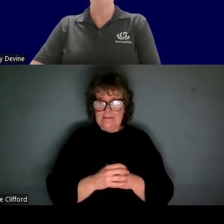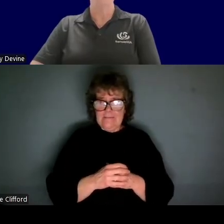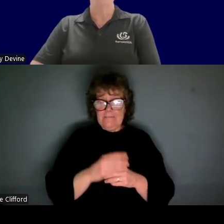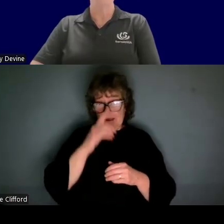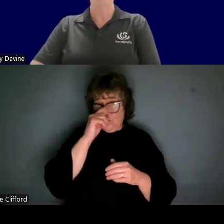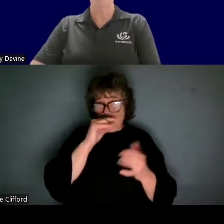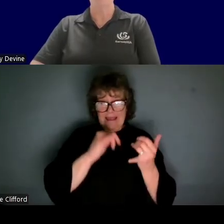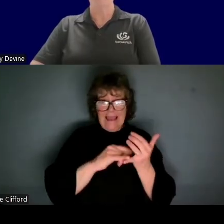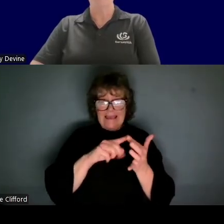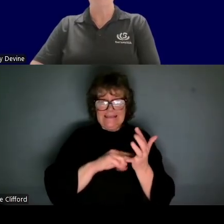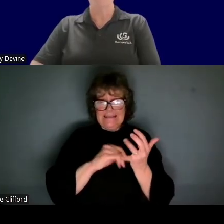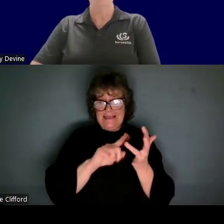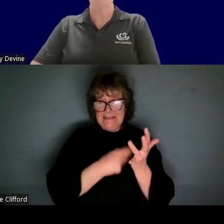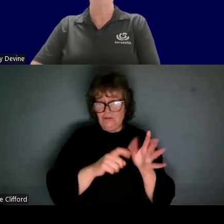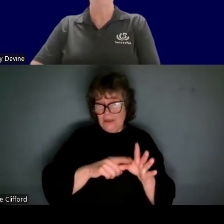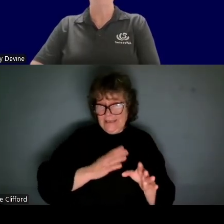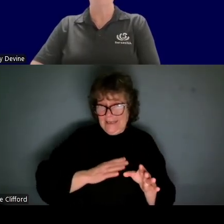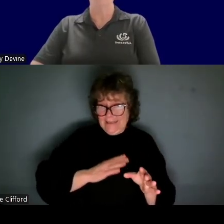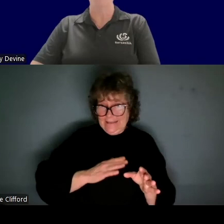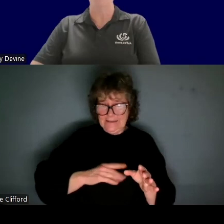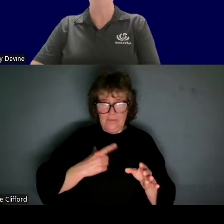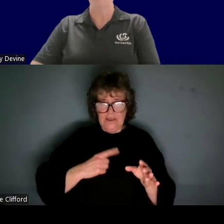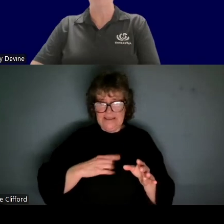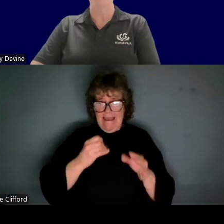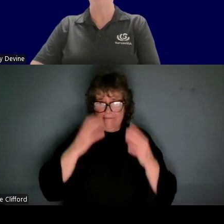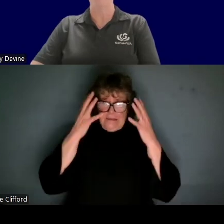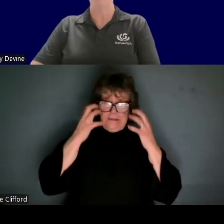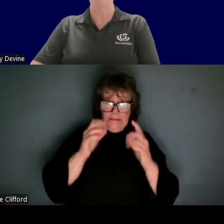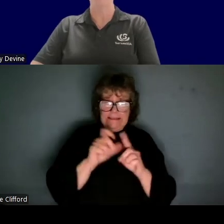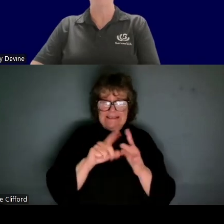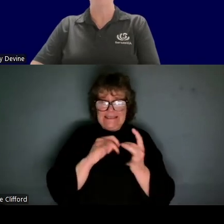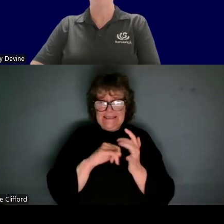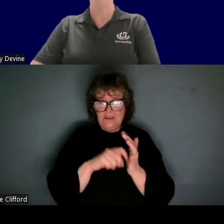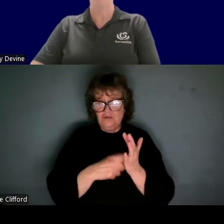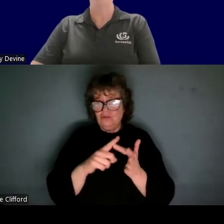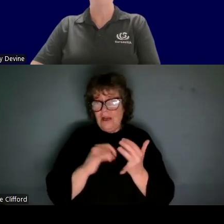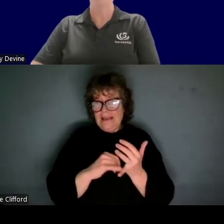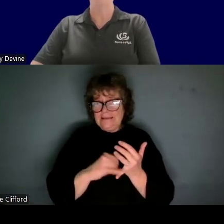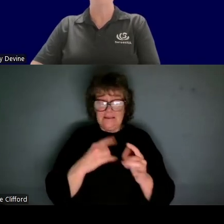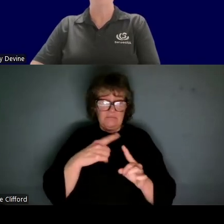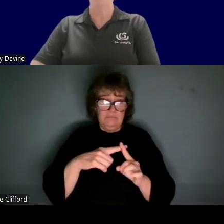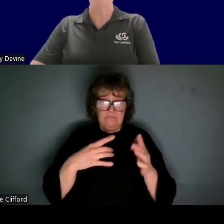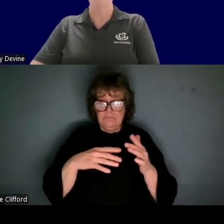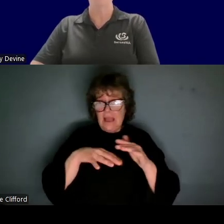in response to distress as well as meeting an underlying need. For an individual masturbation